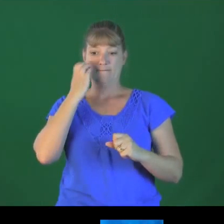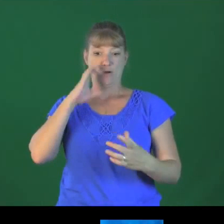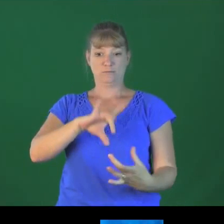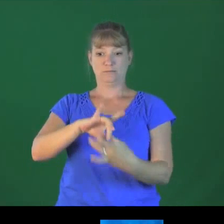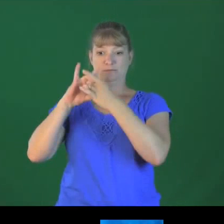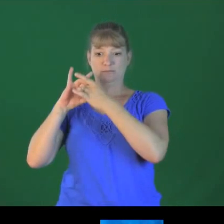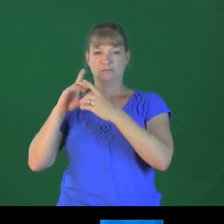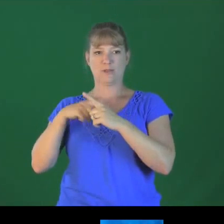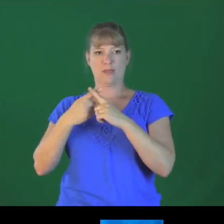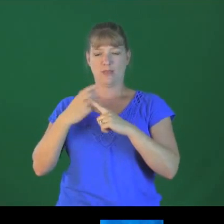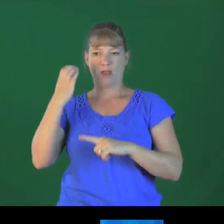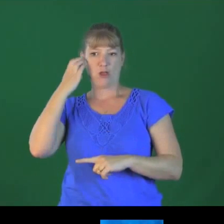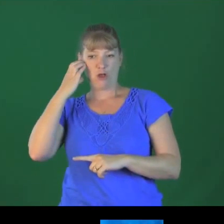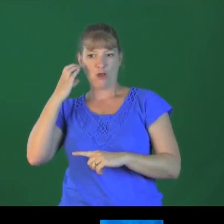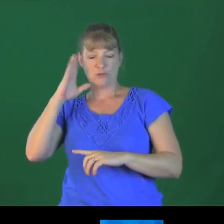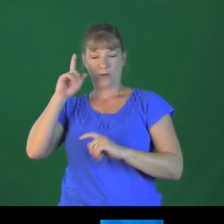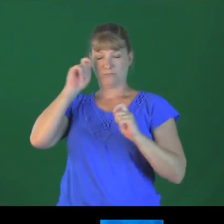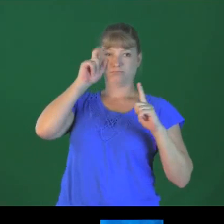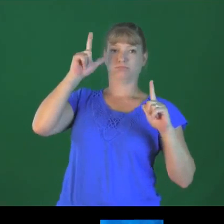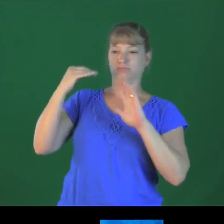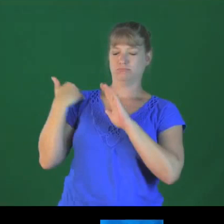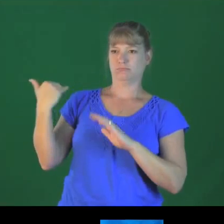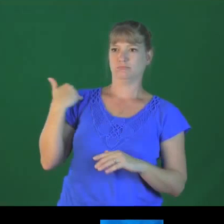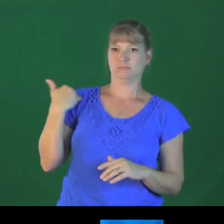so you don't sleep through calls.